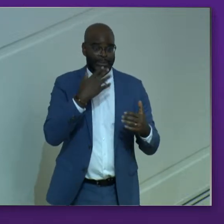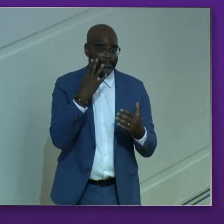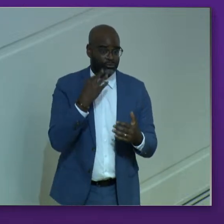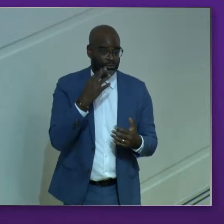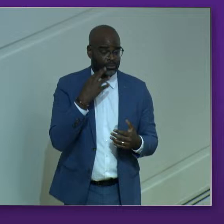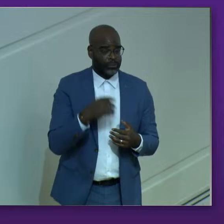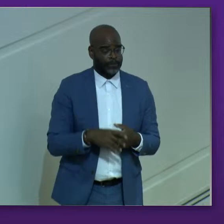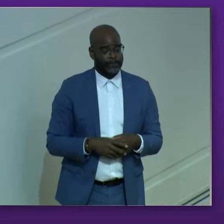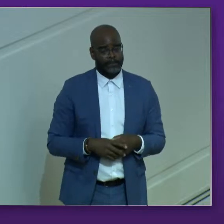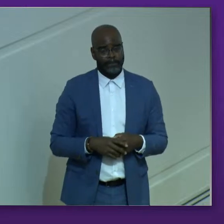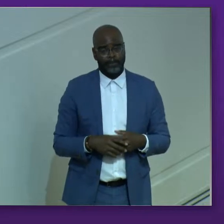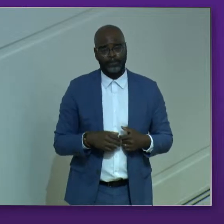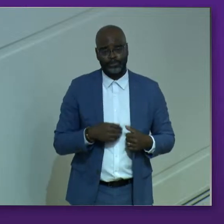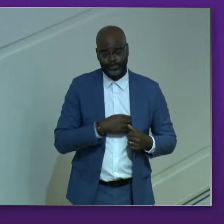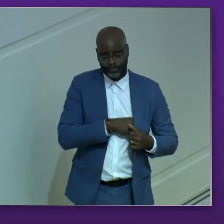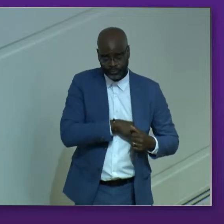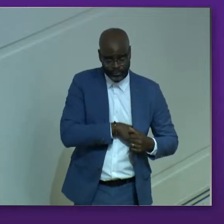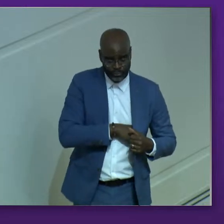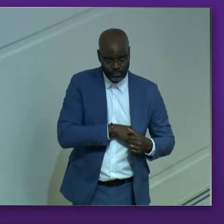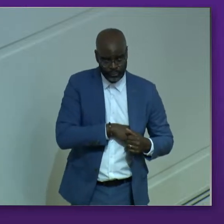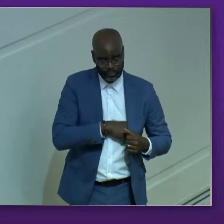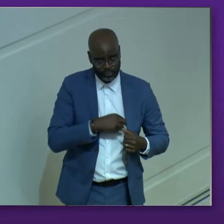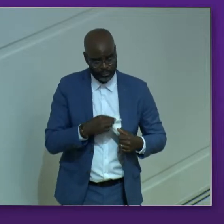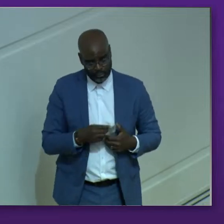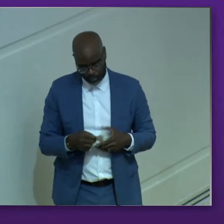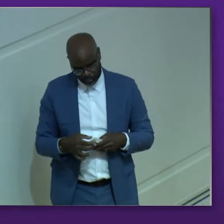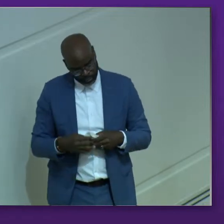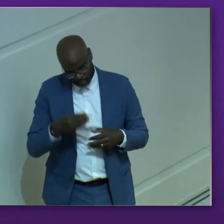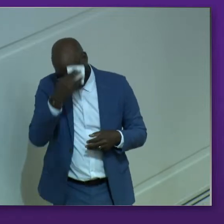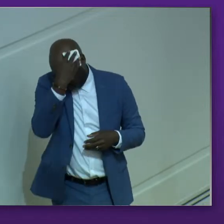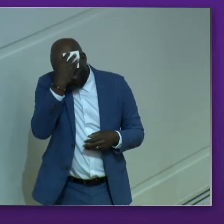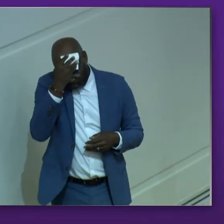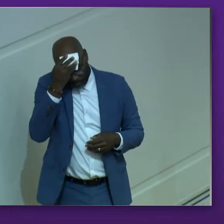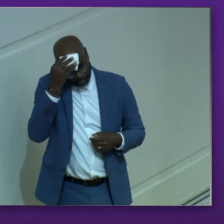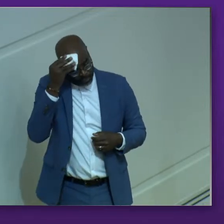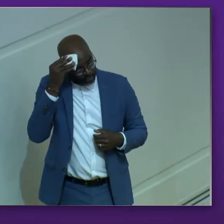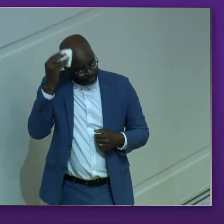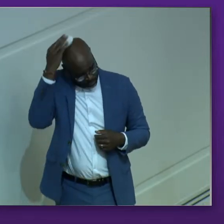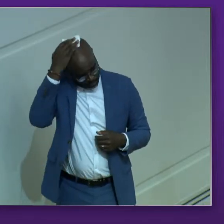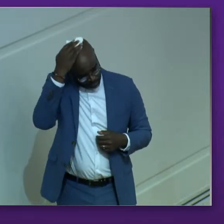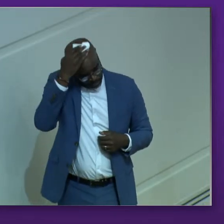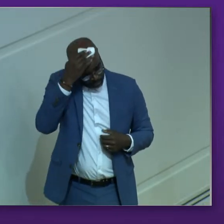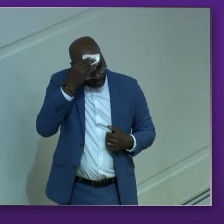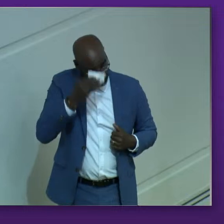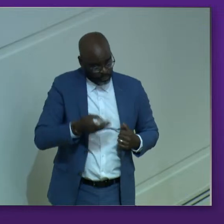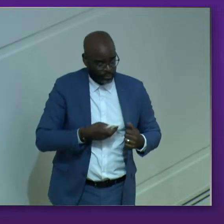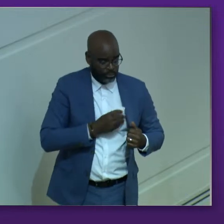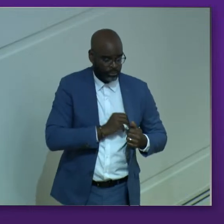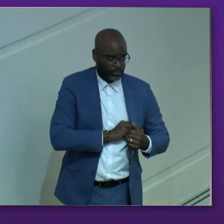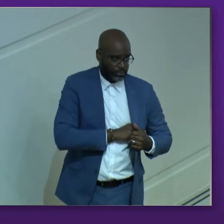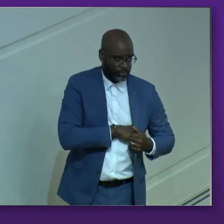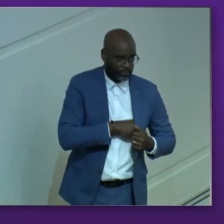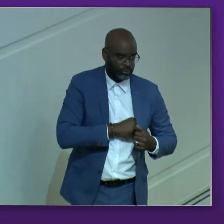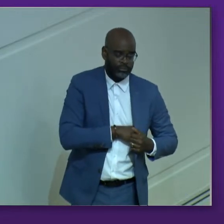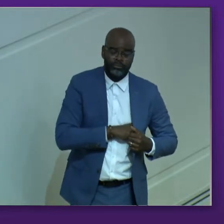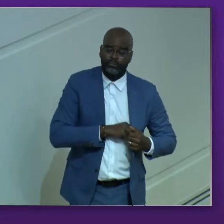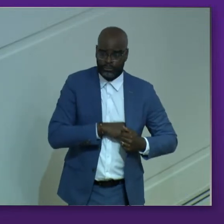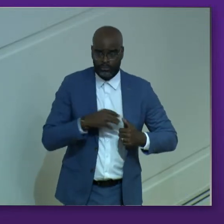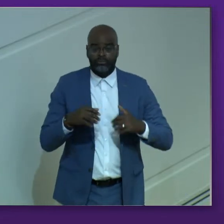IMPACT TO ALL STUDENTS. WE ARE IMPACTING HUNDREDS AND THOUSANDS OF STUDENTS AND COMMUNITY MEMBERS MET NEXT STEP